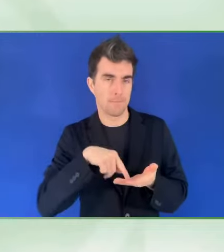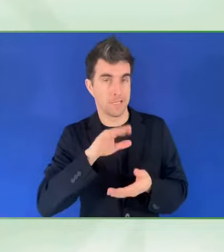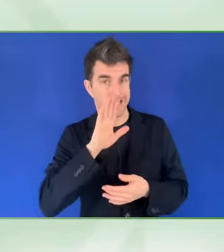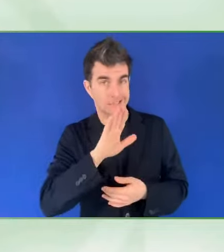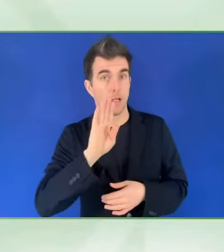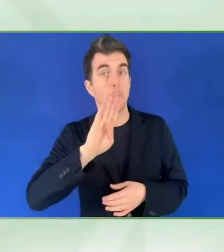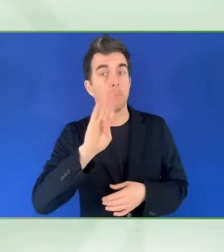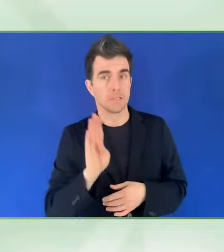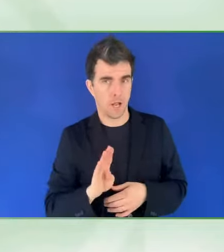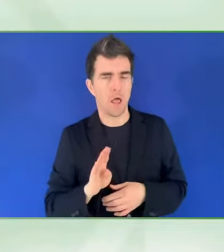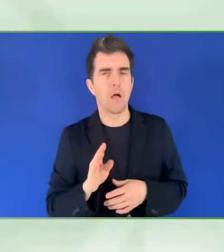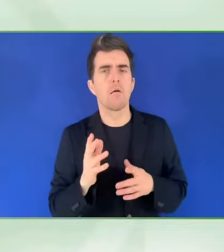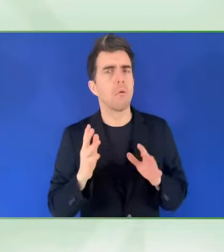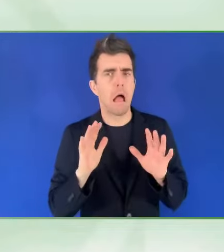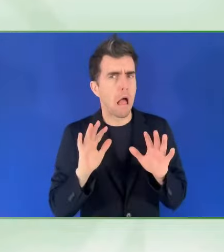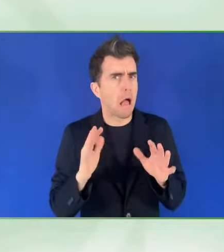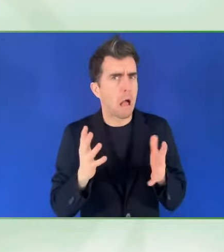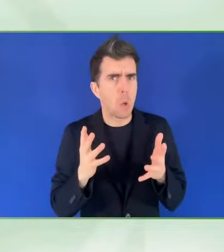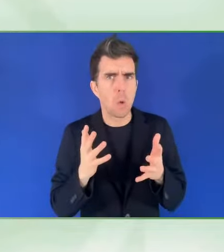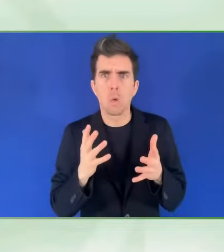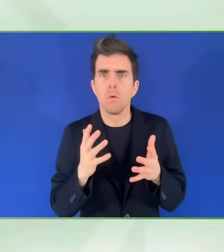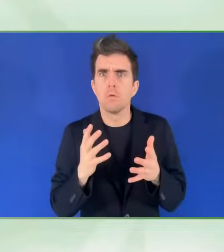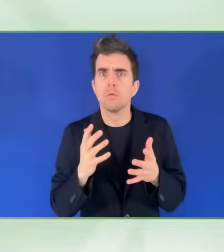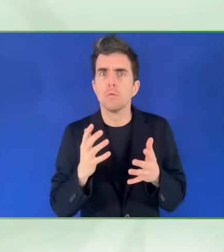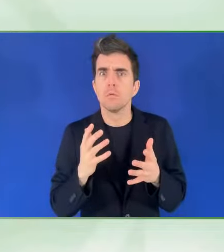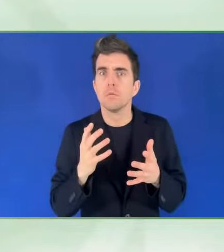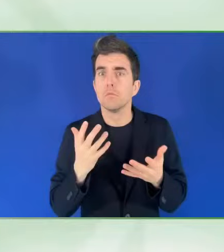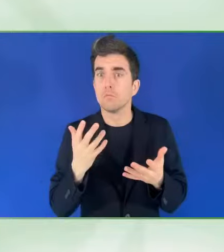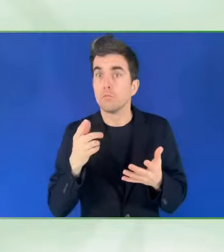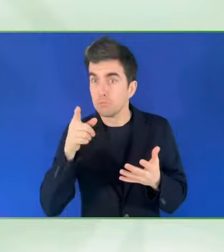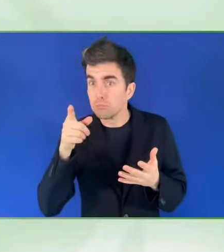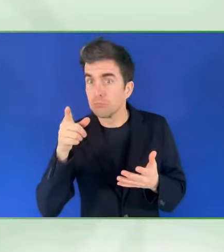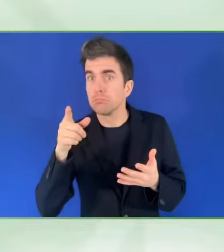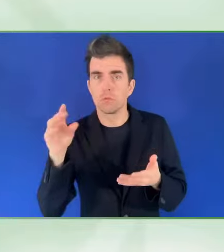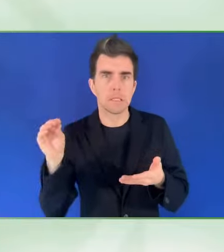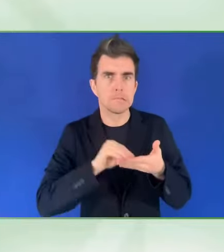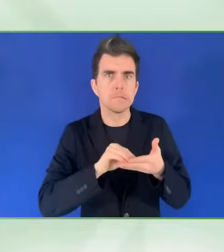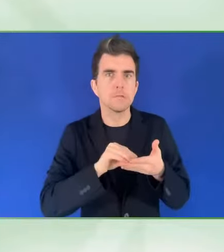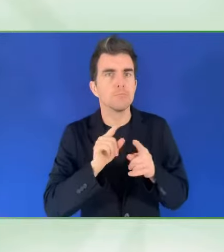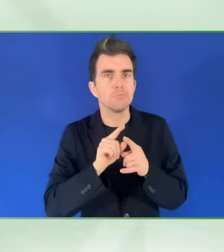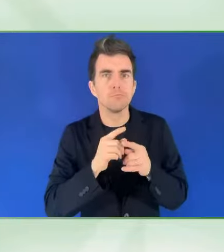In Brazil, they found a school of people for communication in inclusion.